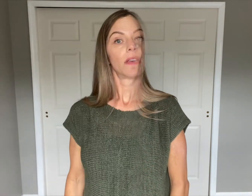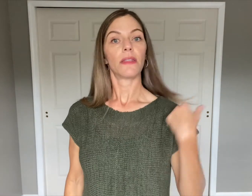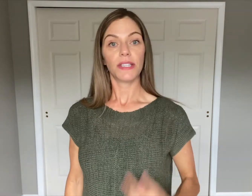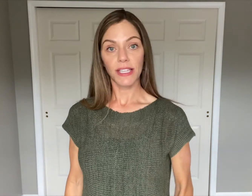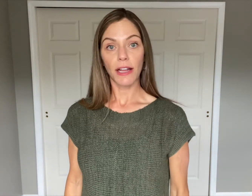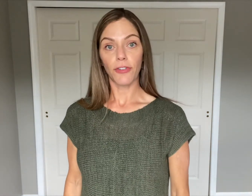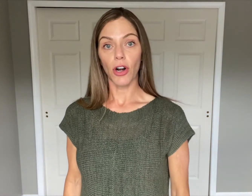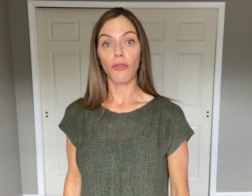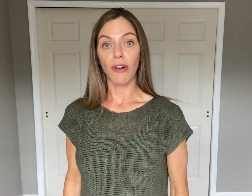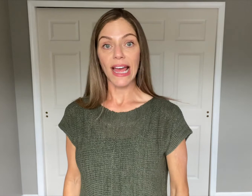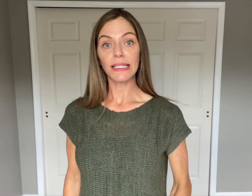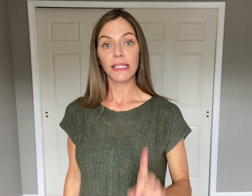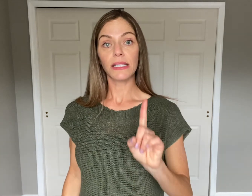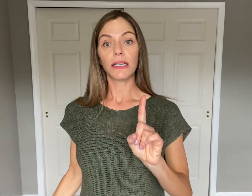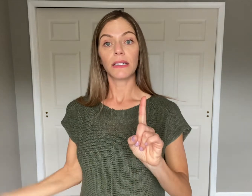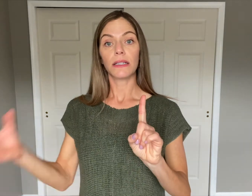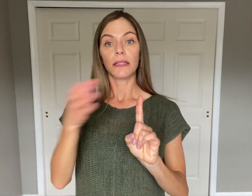The sign for ARREST